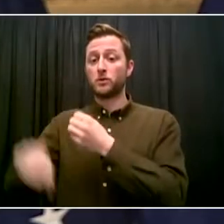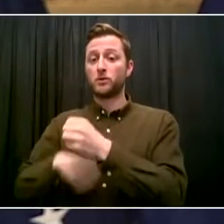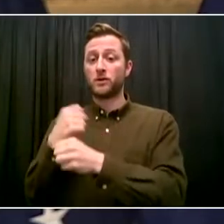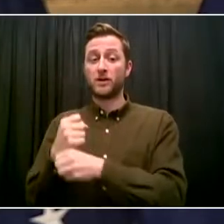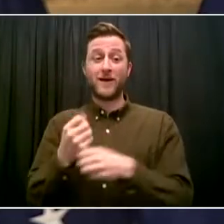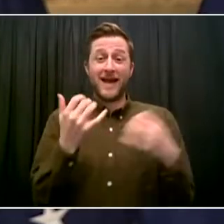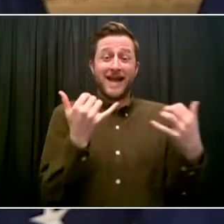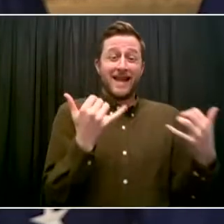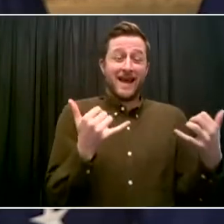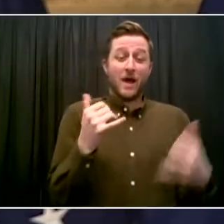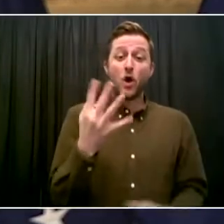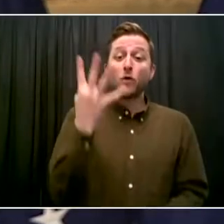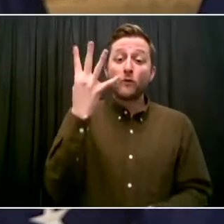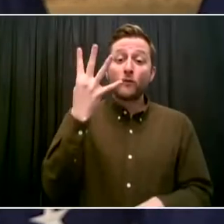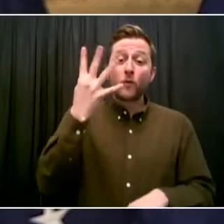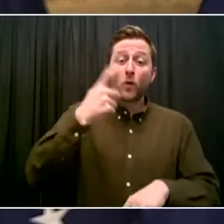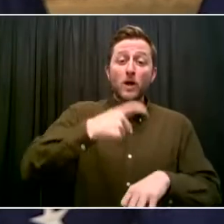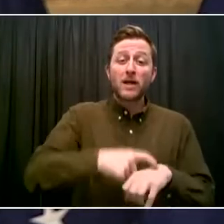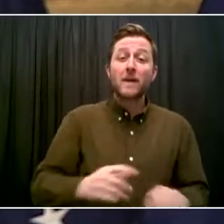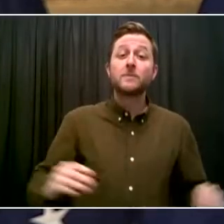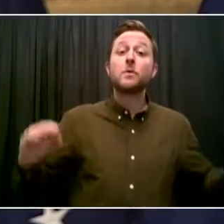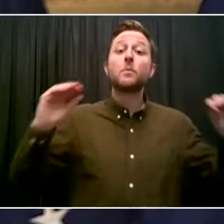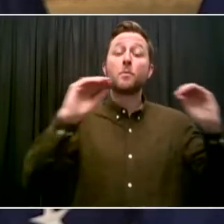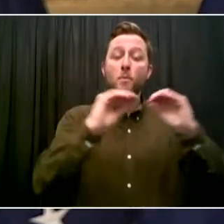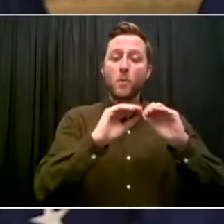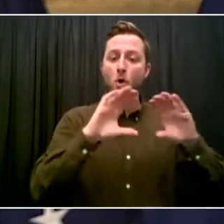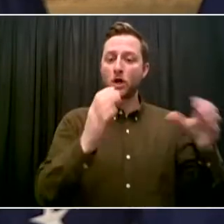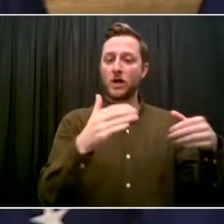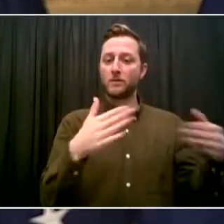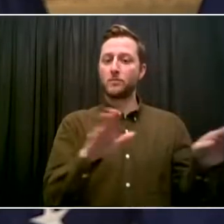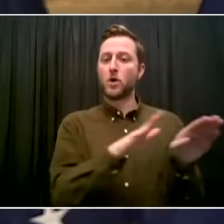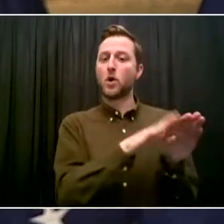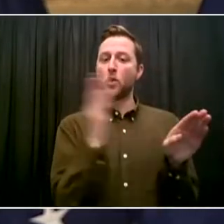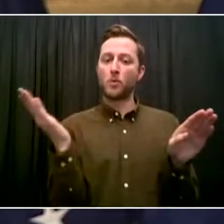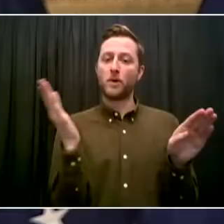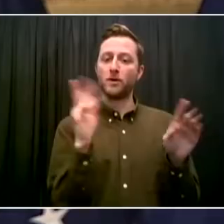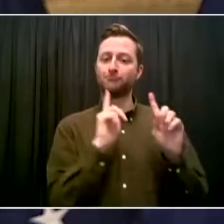WE HAD FOUR TIMES AS MANY